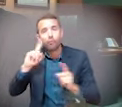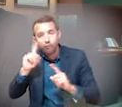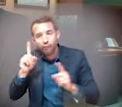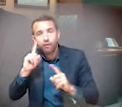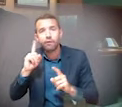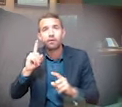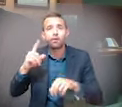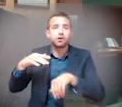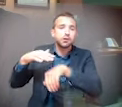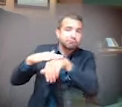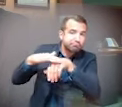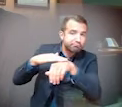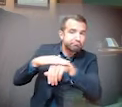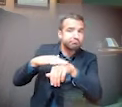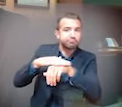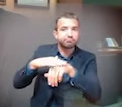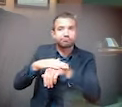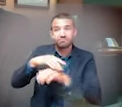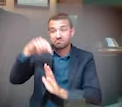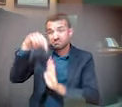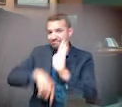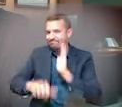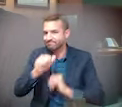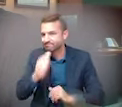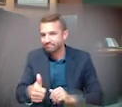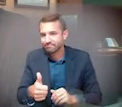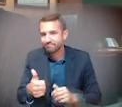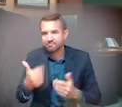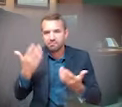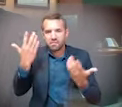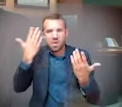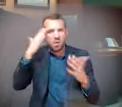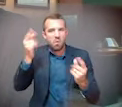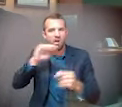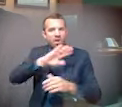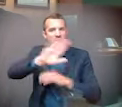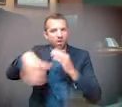not have a large base of knowledge around what the ADA is.